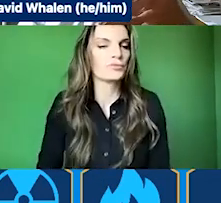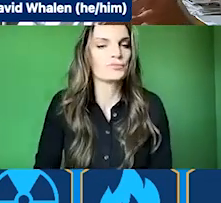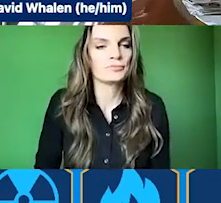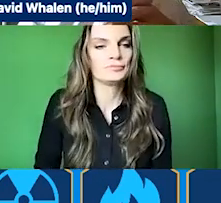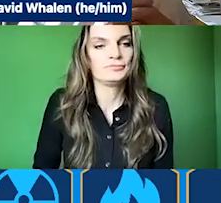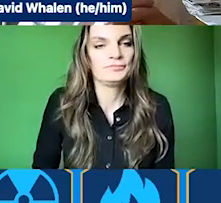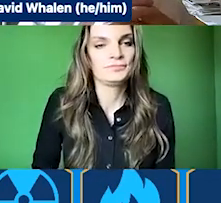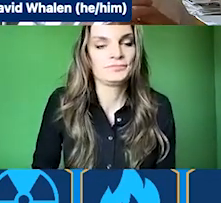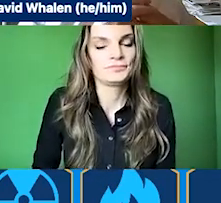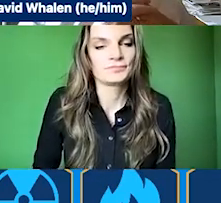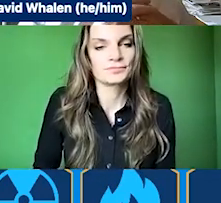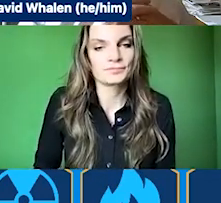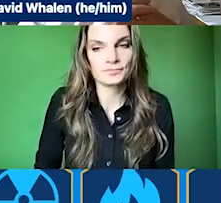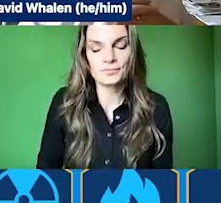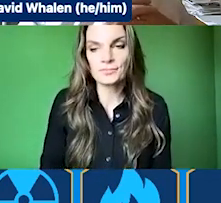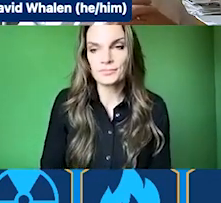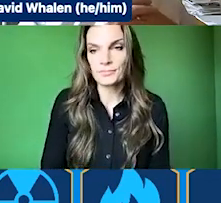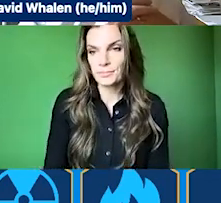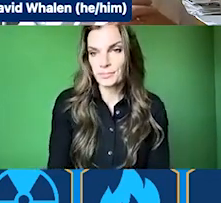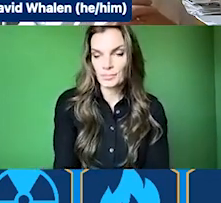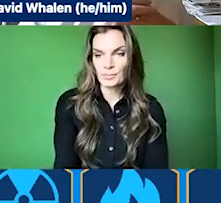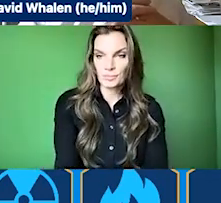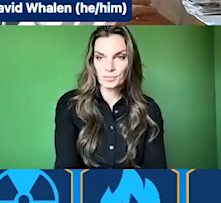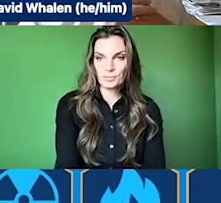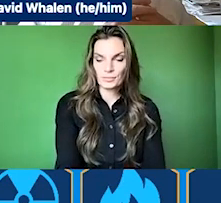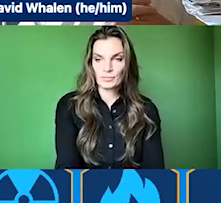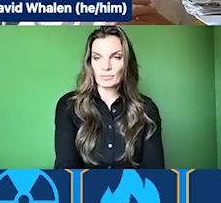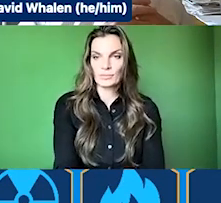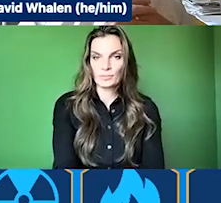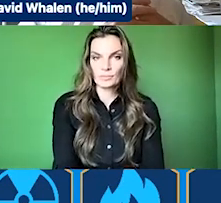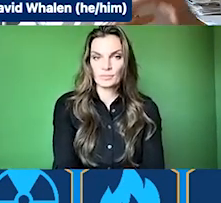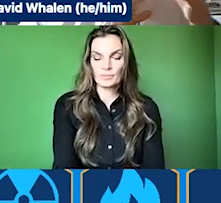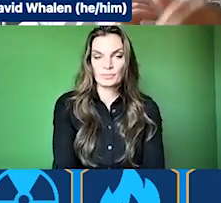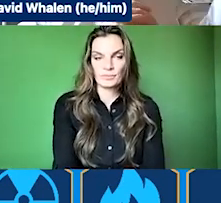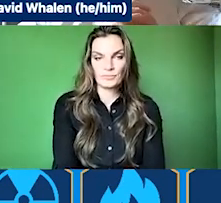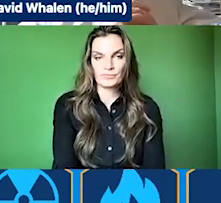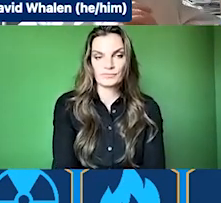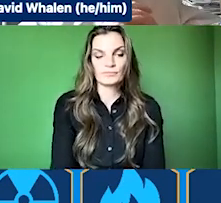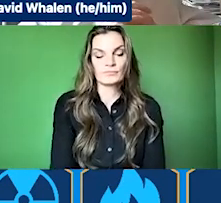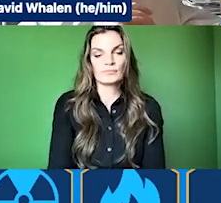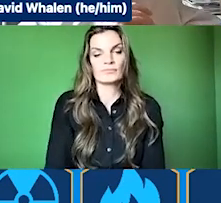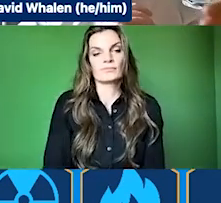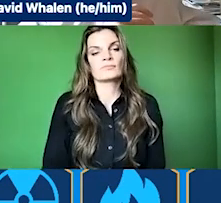just pull together the concept of not just universal design but universal accessibility flipping